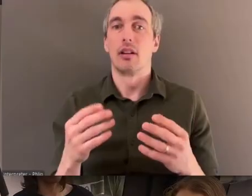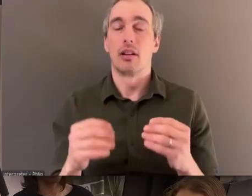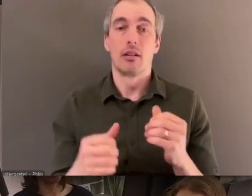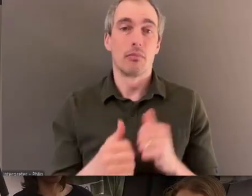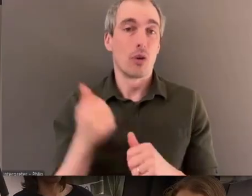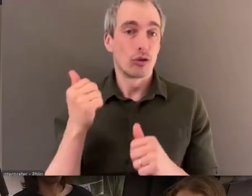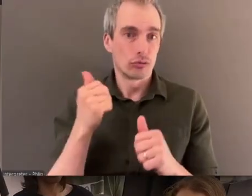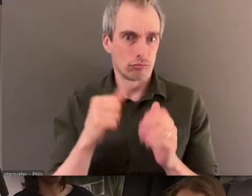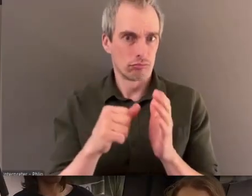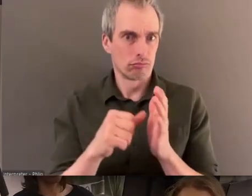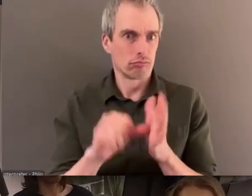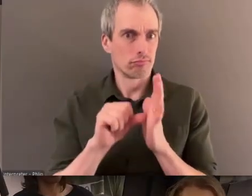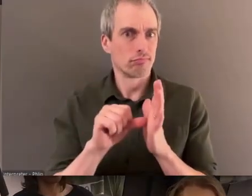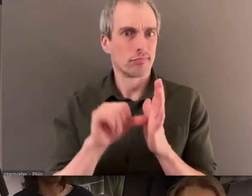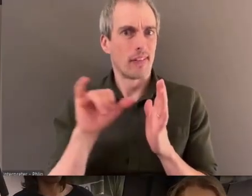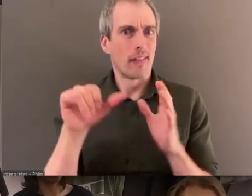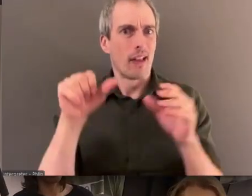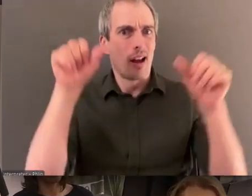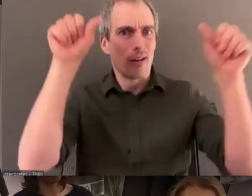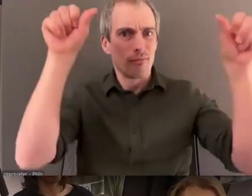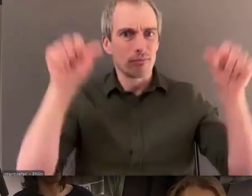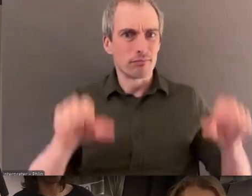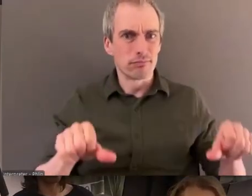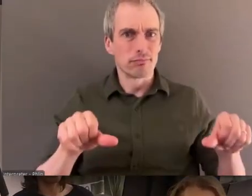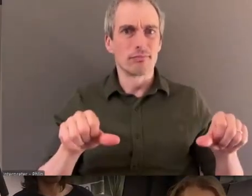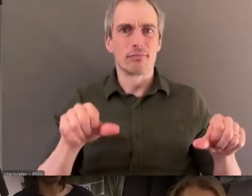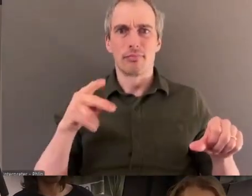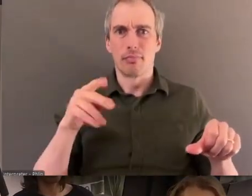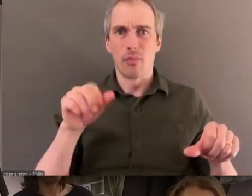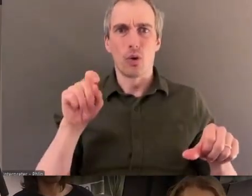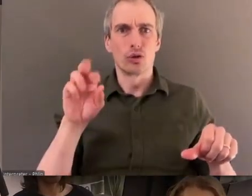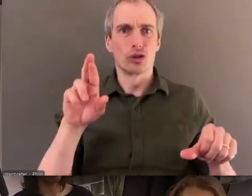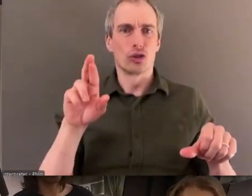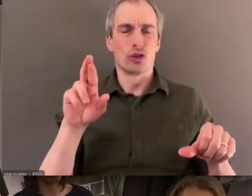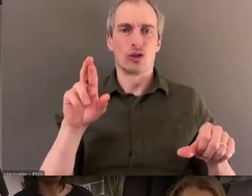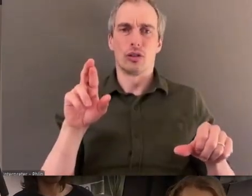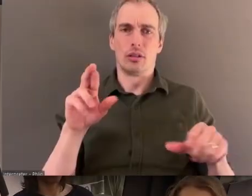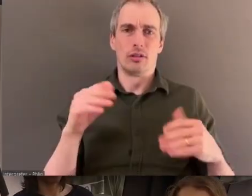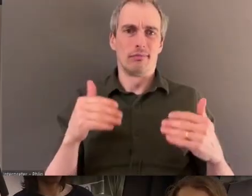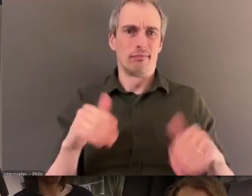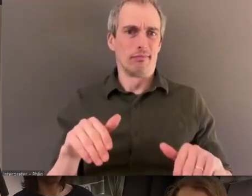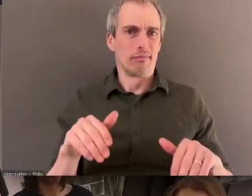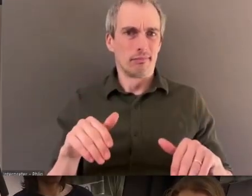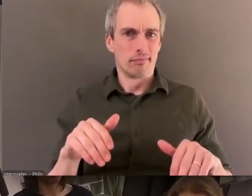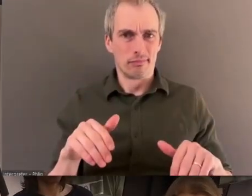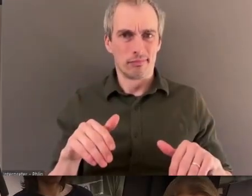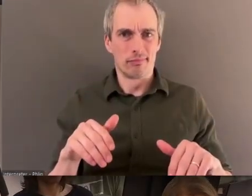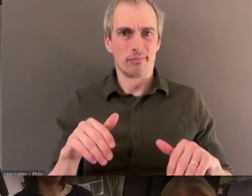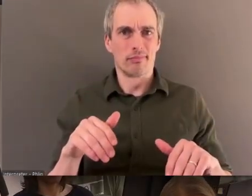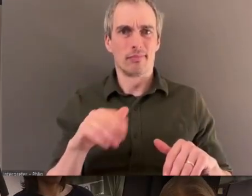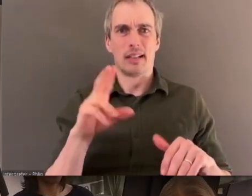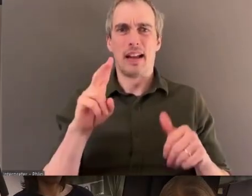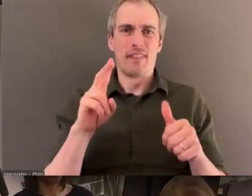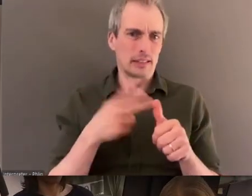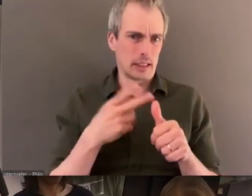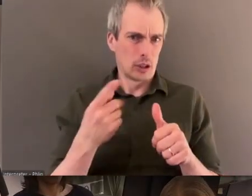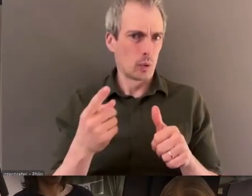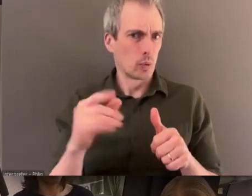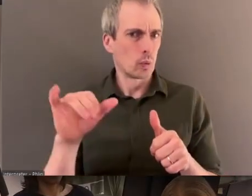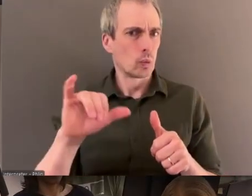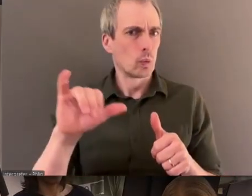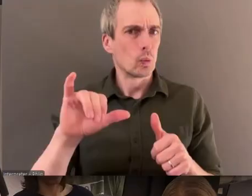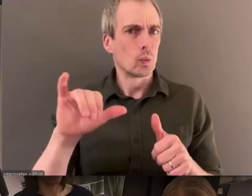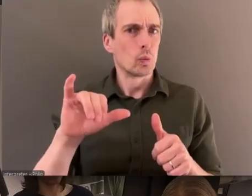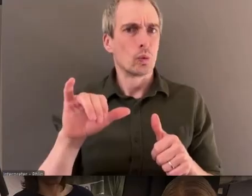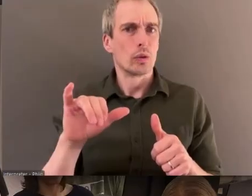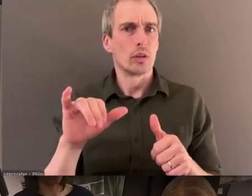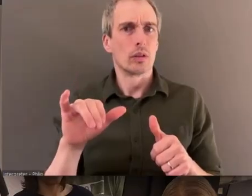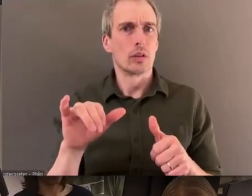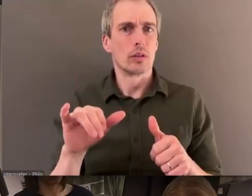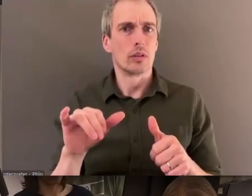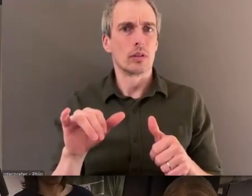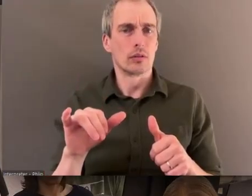I agree. And even that the second one those are pretty impressive things.